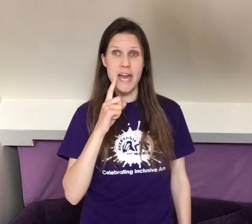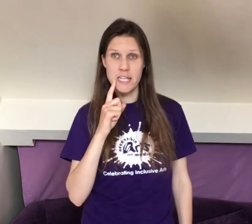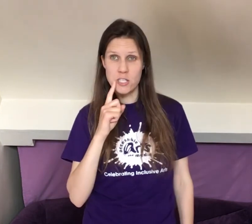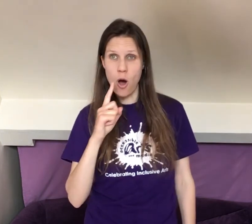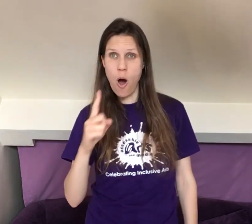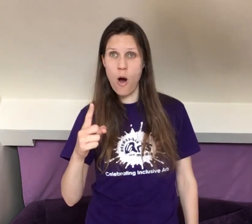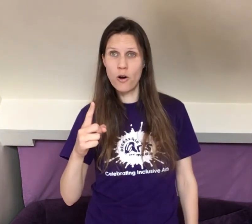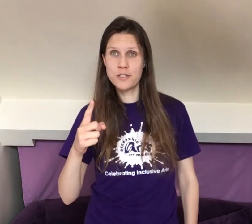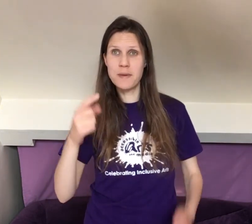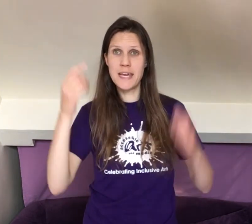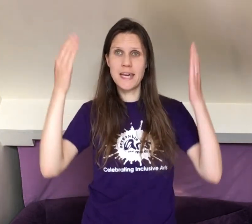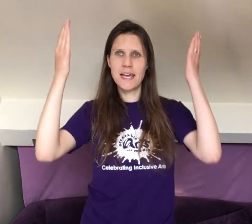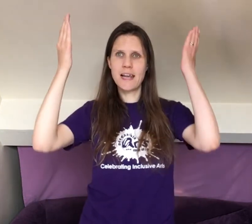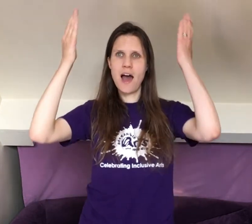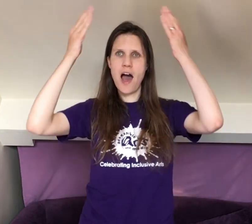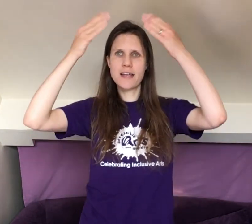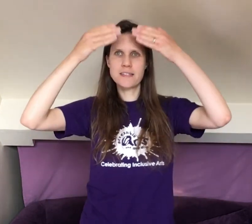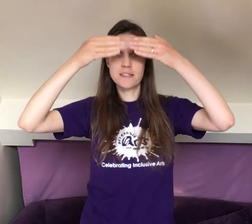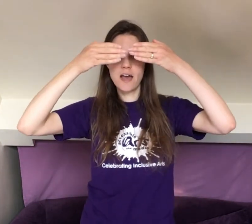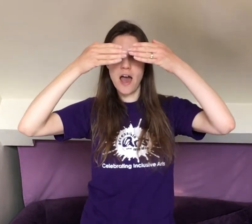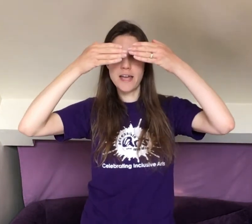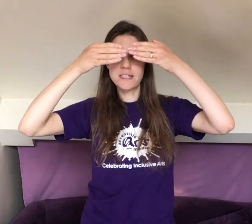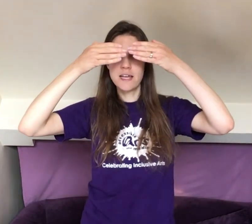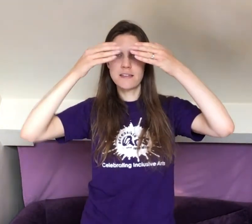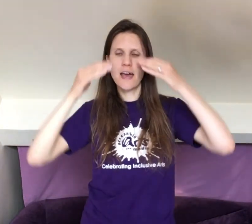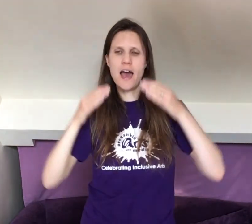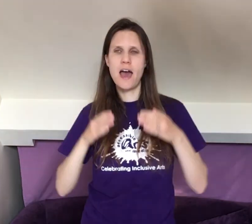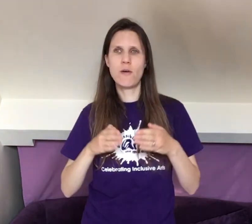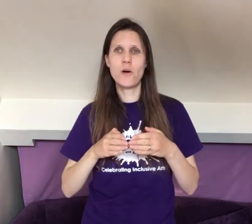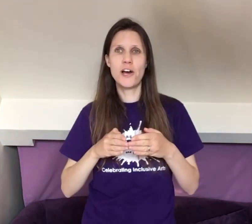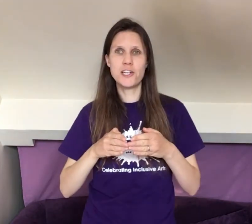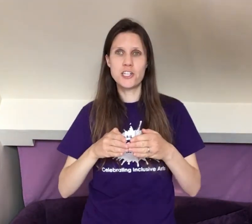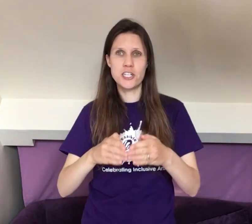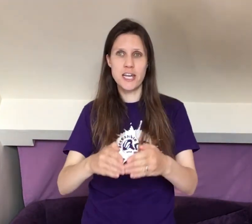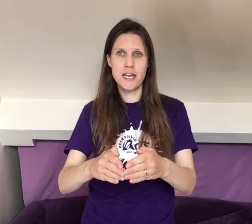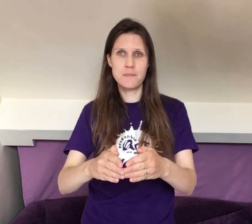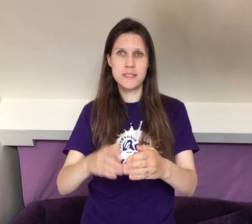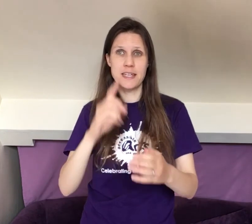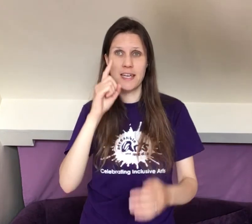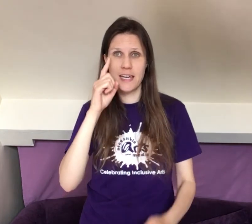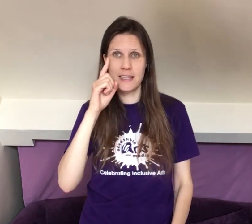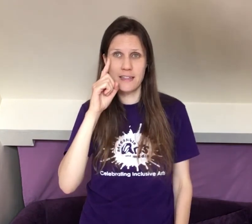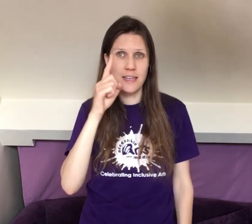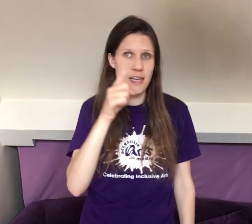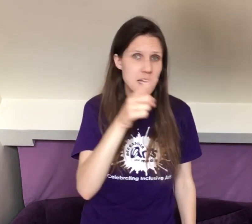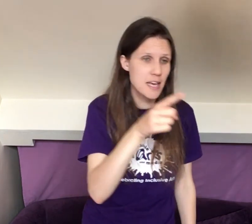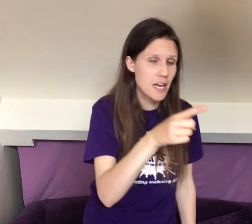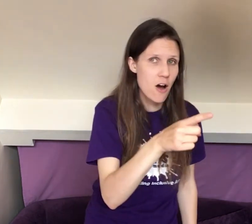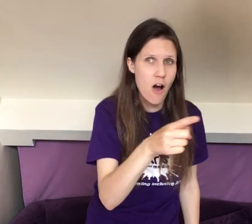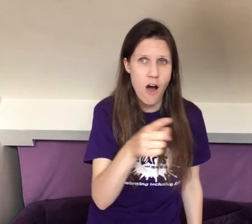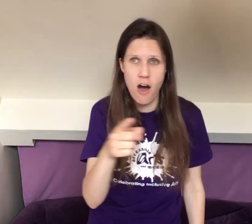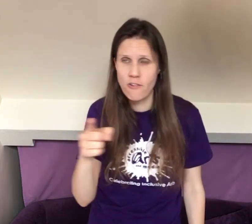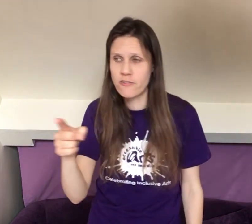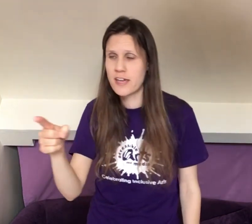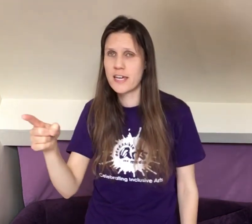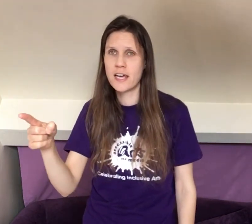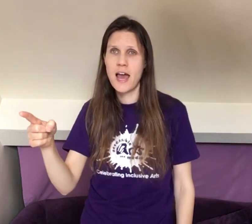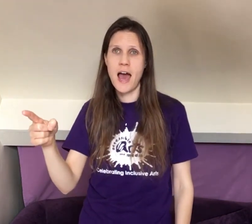They told me last night there were ships in the offing.